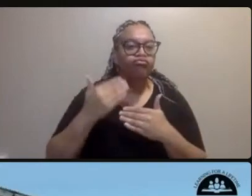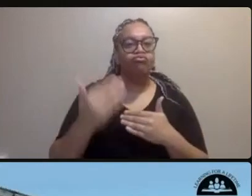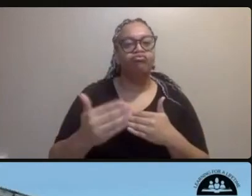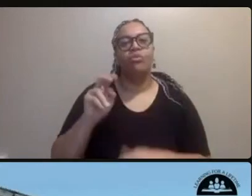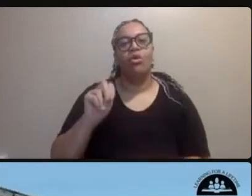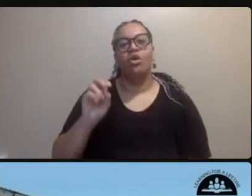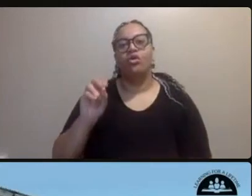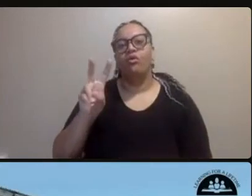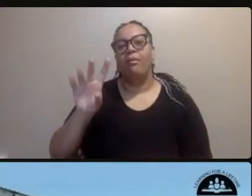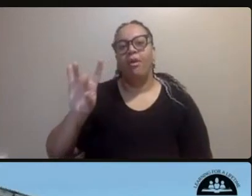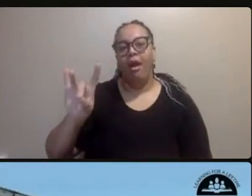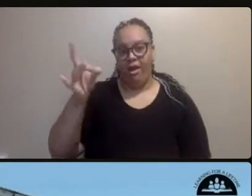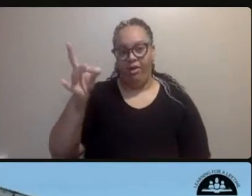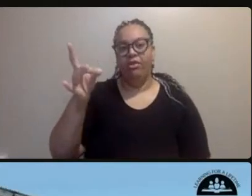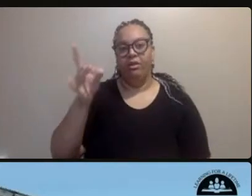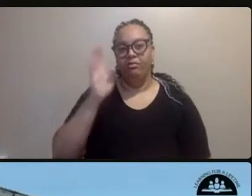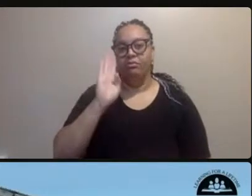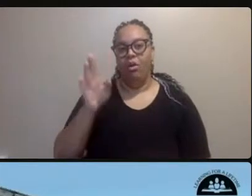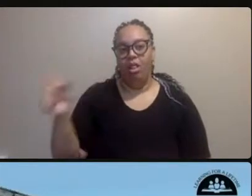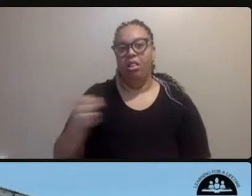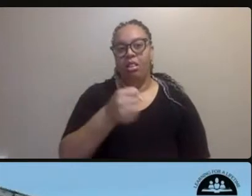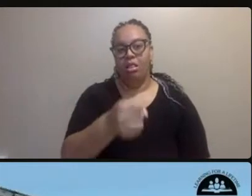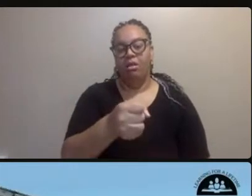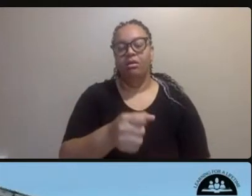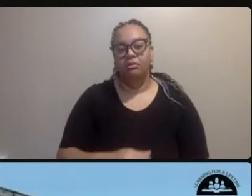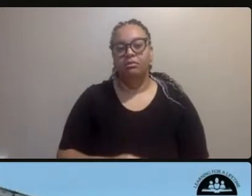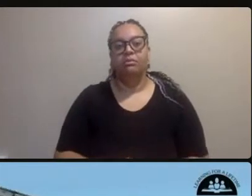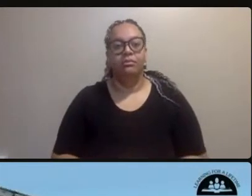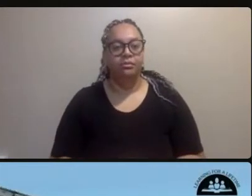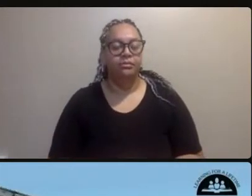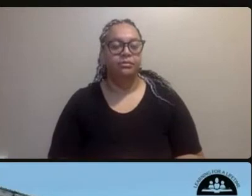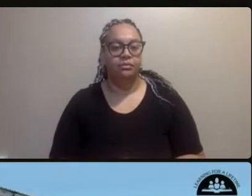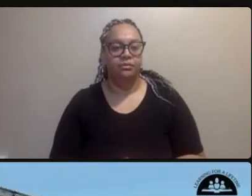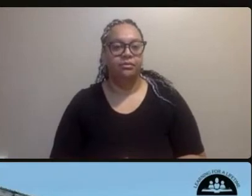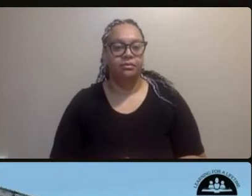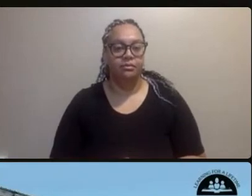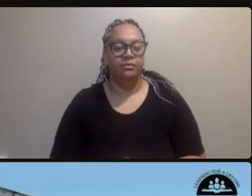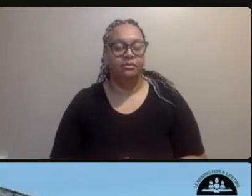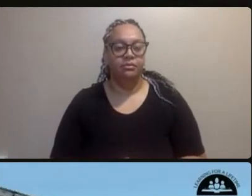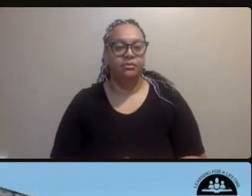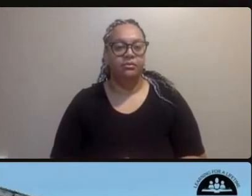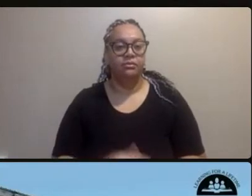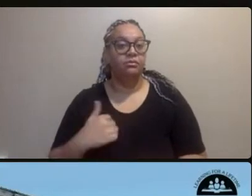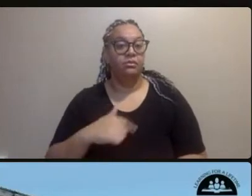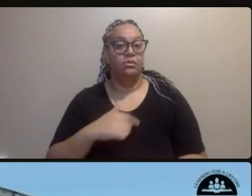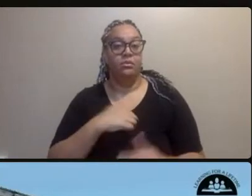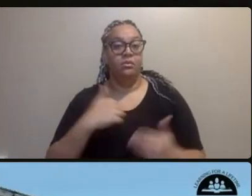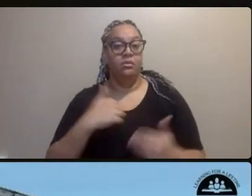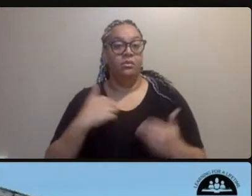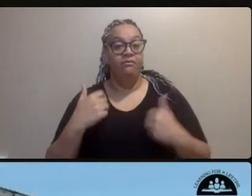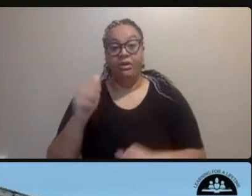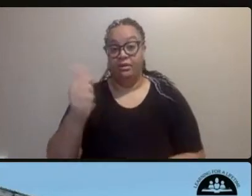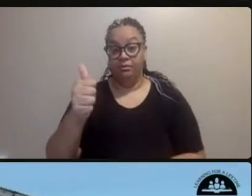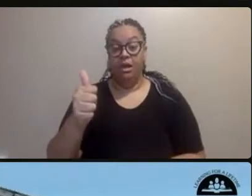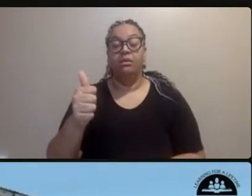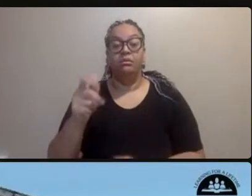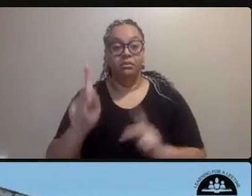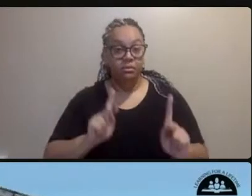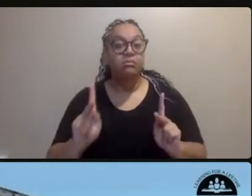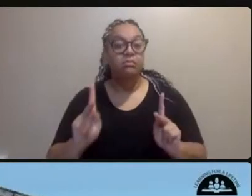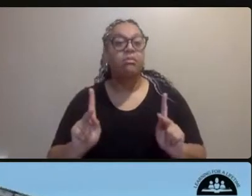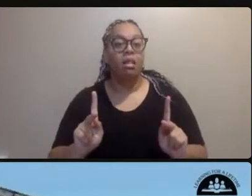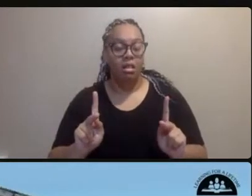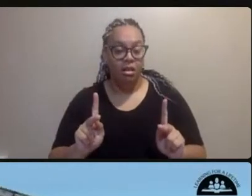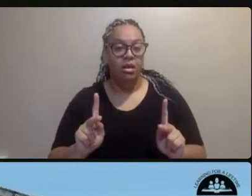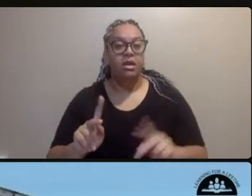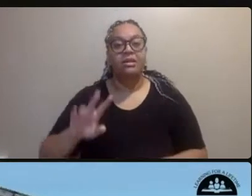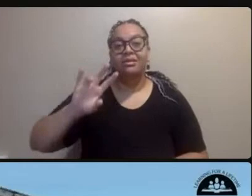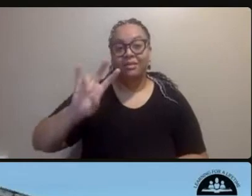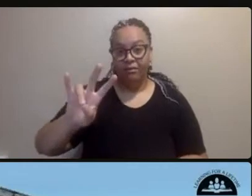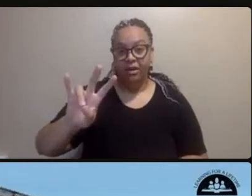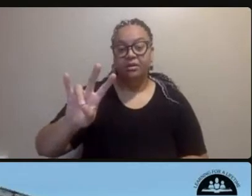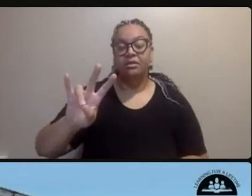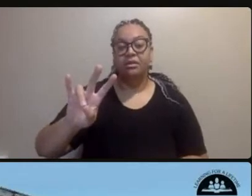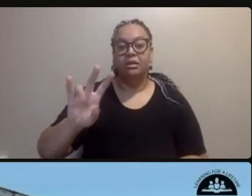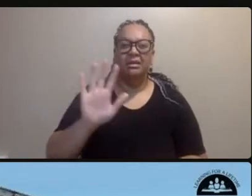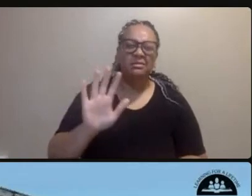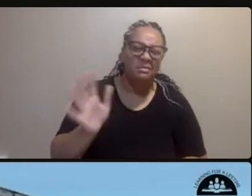DIRECTOR IF ALL GOES ACCORDING